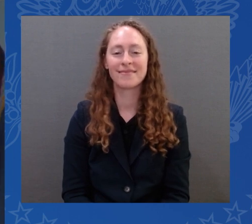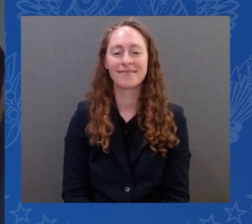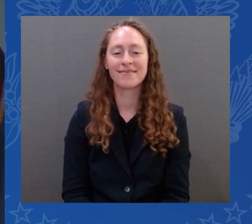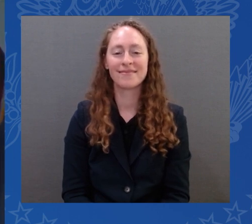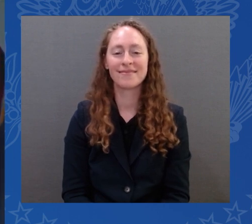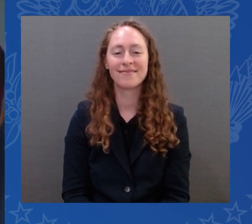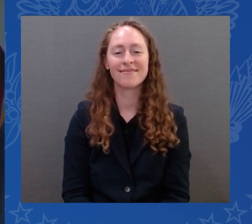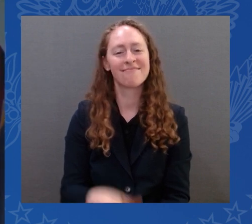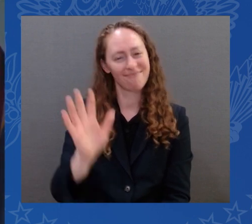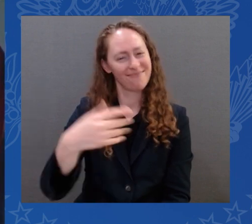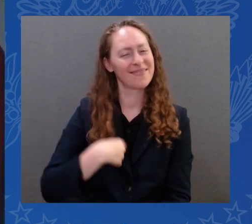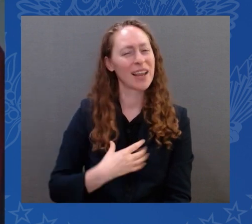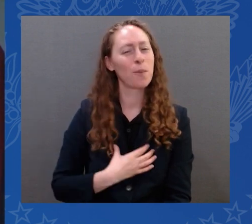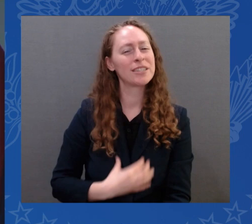You all think I'm kidding; I'm not.